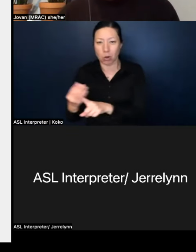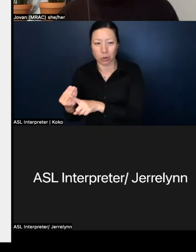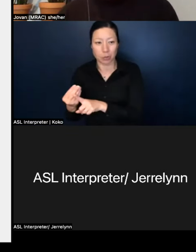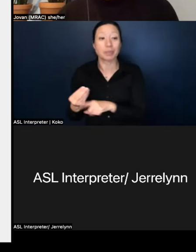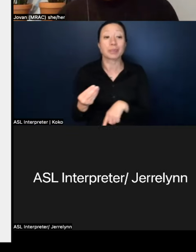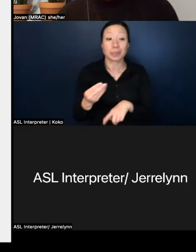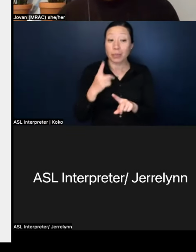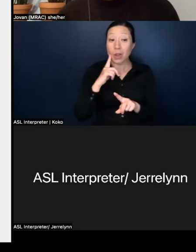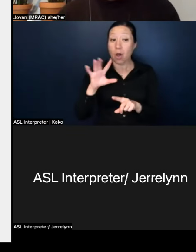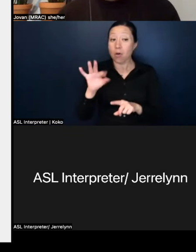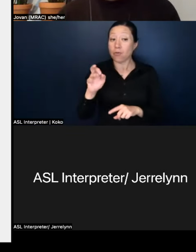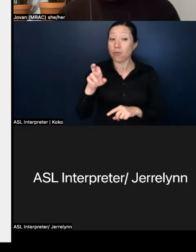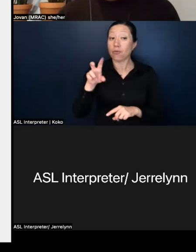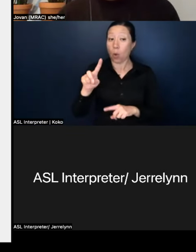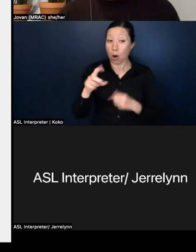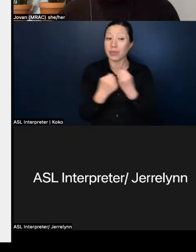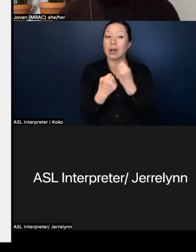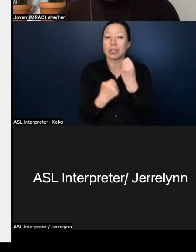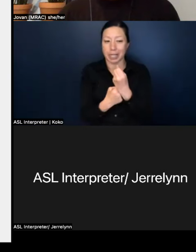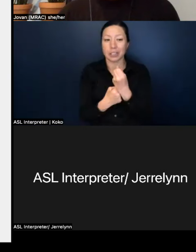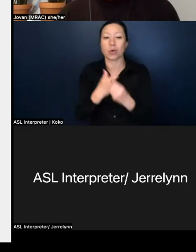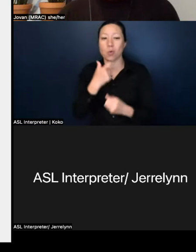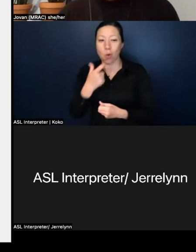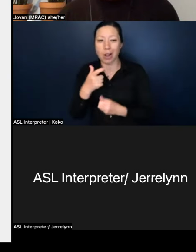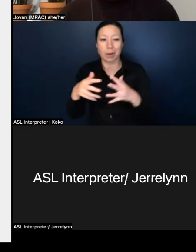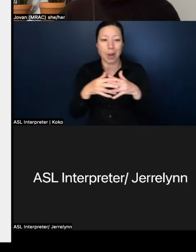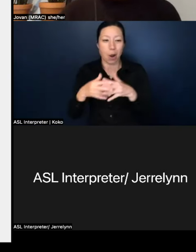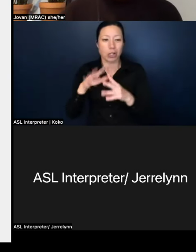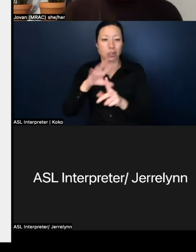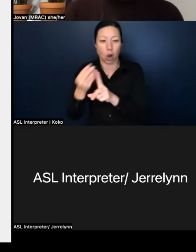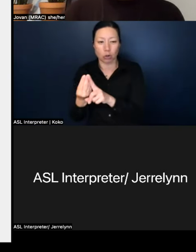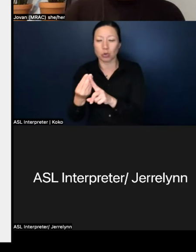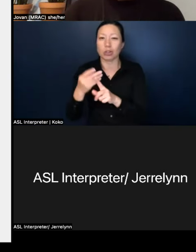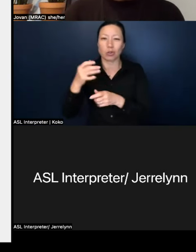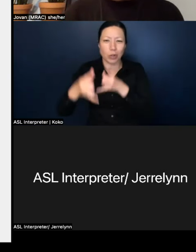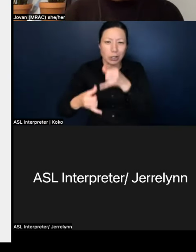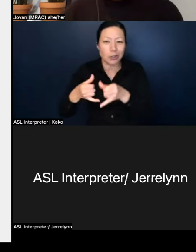seeking regional funding partners throughout the country, to match its contribution